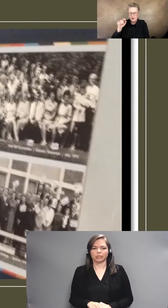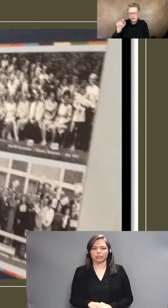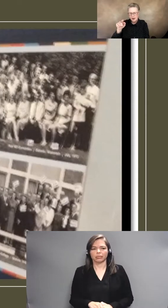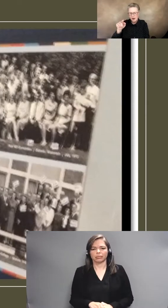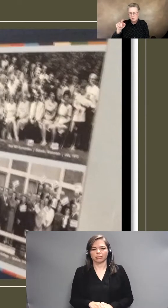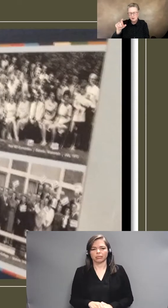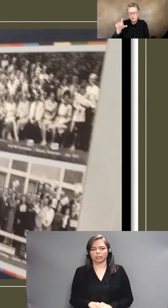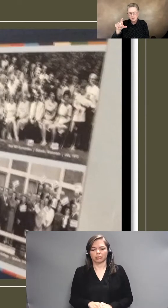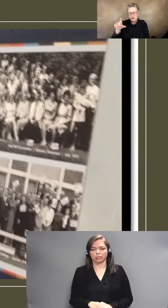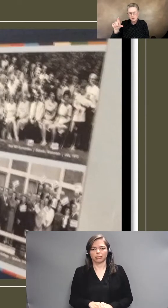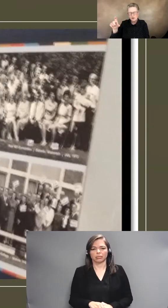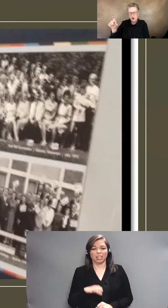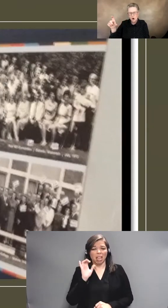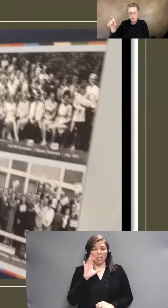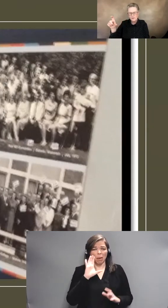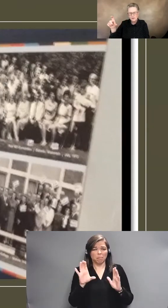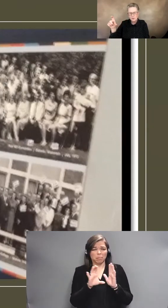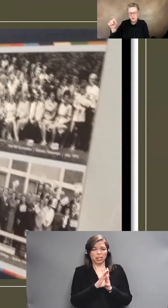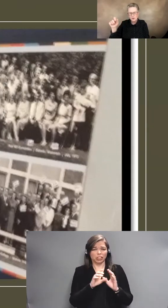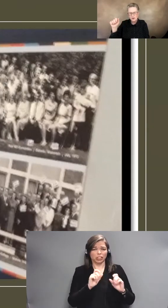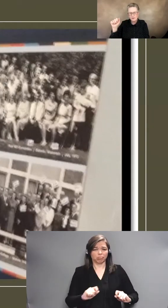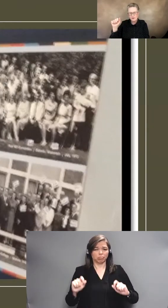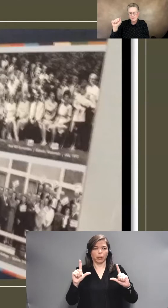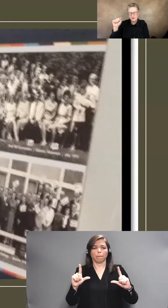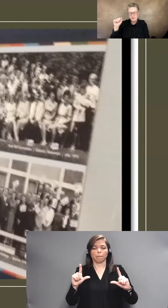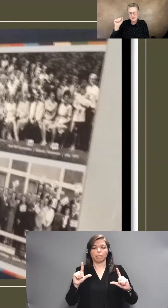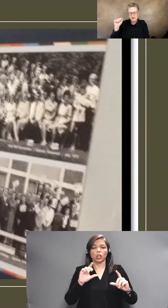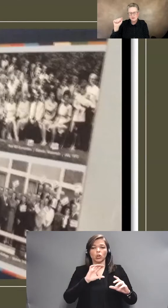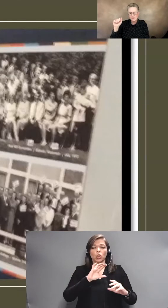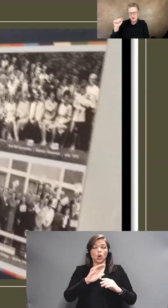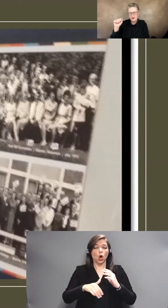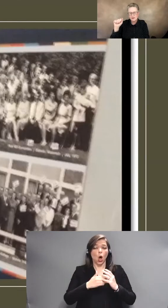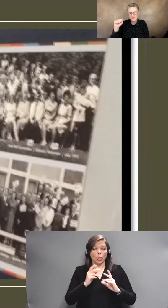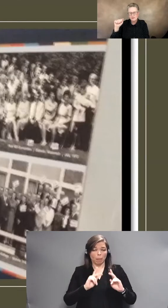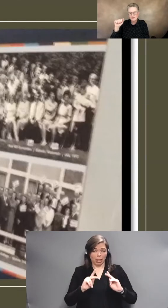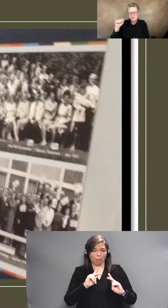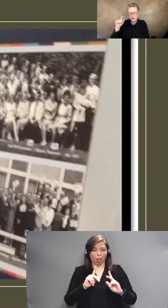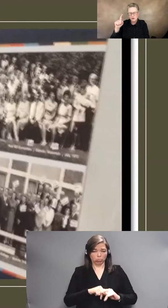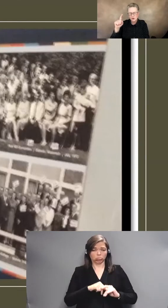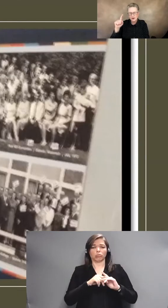but I put the picture up of all of the people at the beginning of the RID,